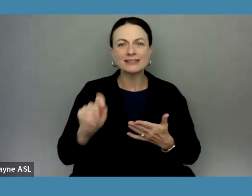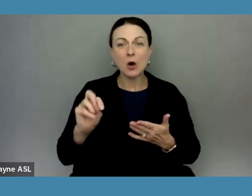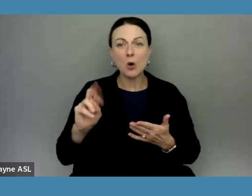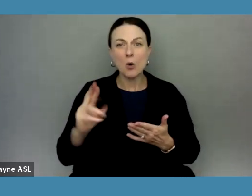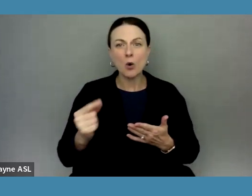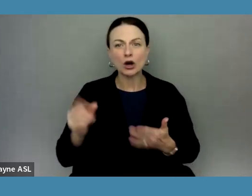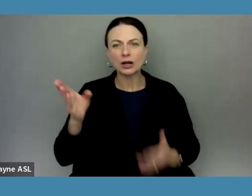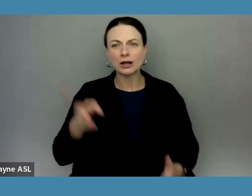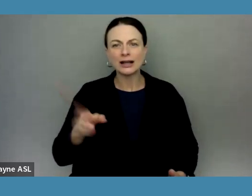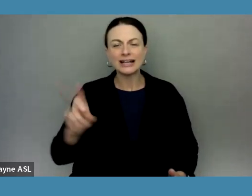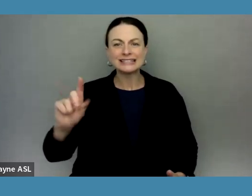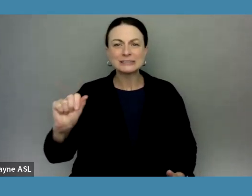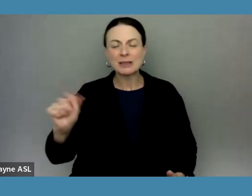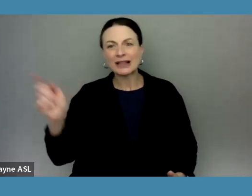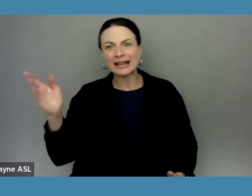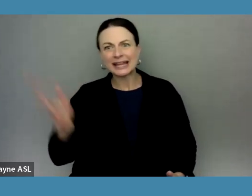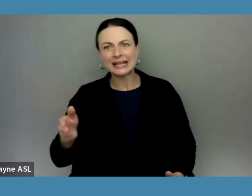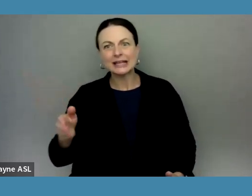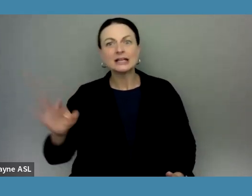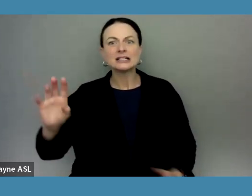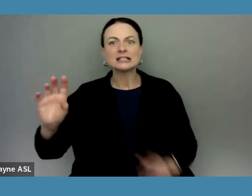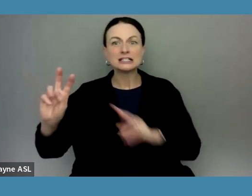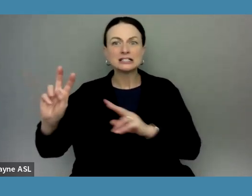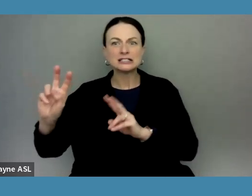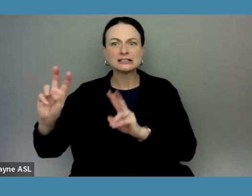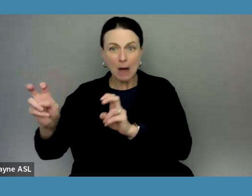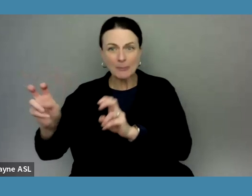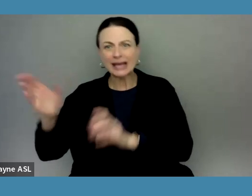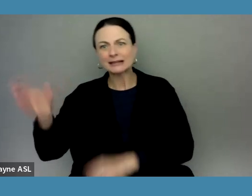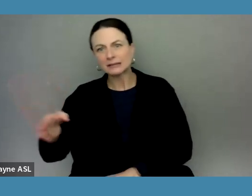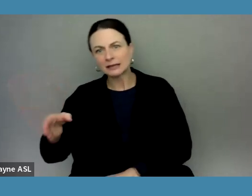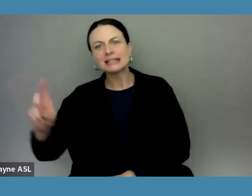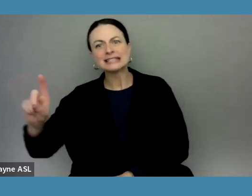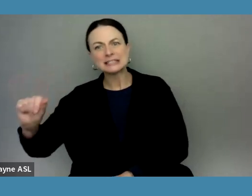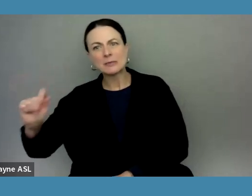dash, topics, backslash, disability, underscore, topic,